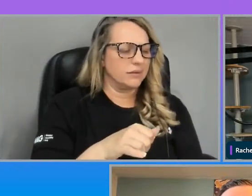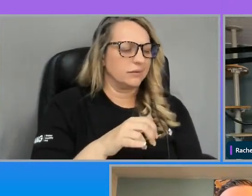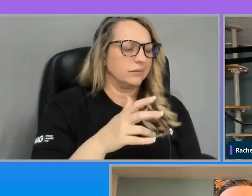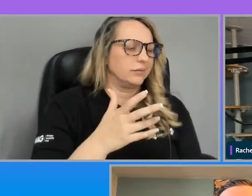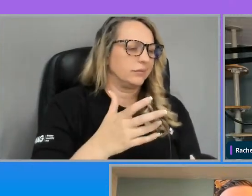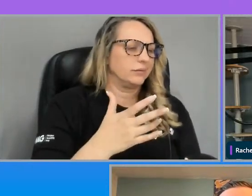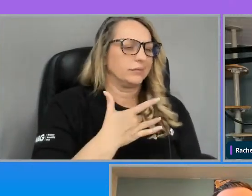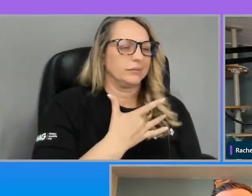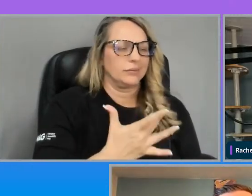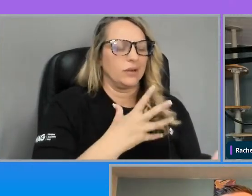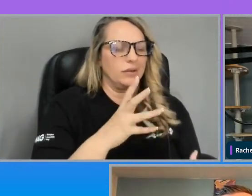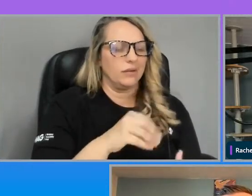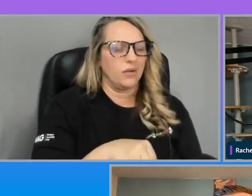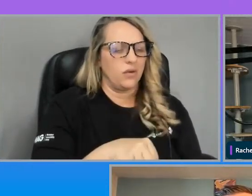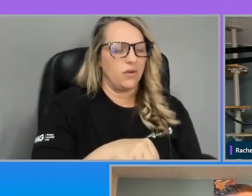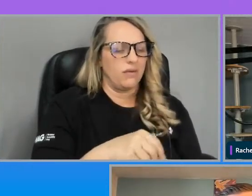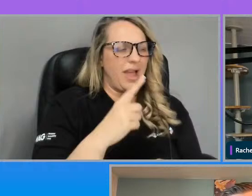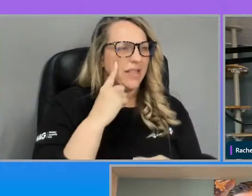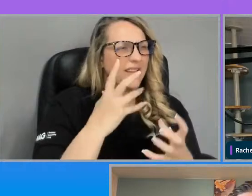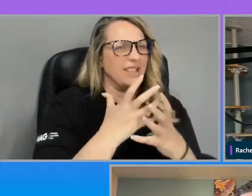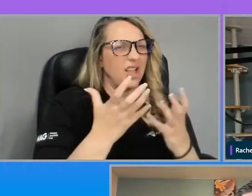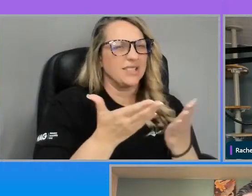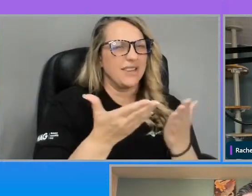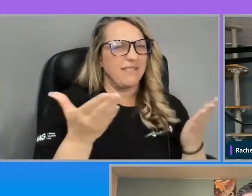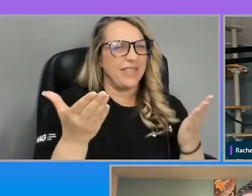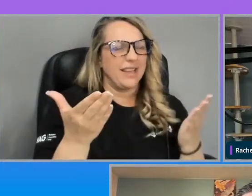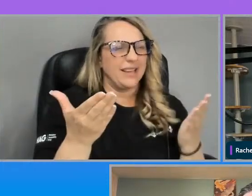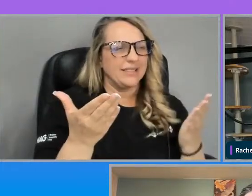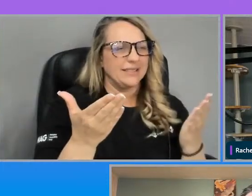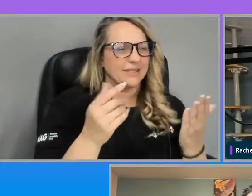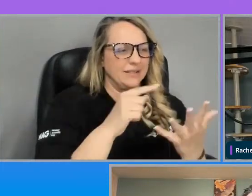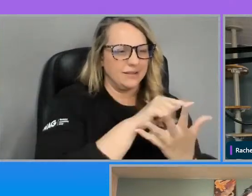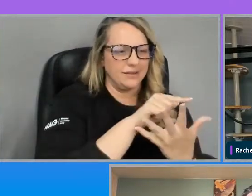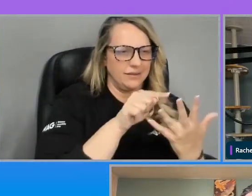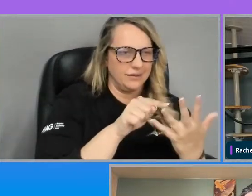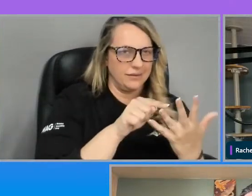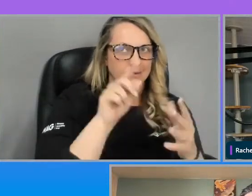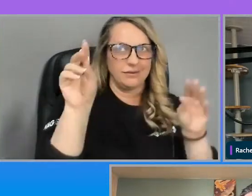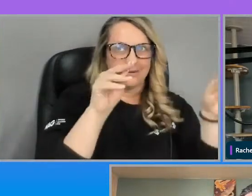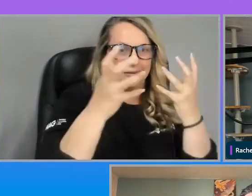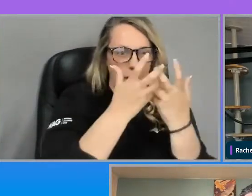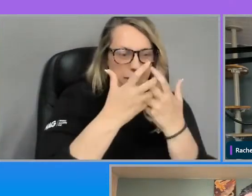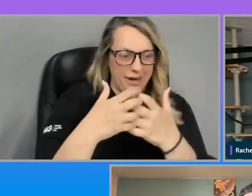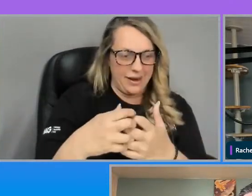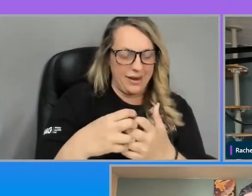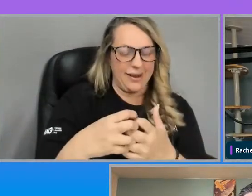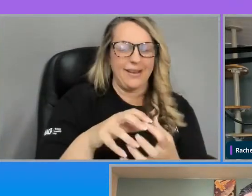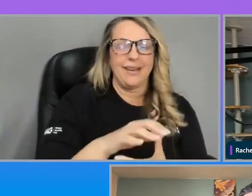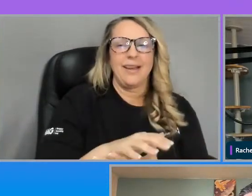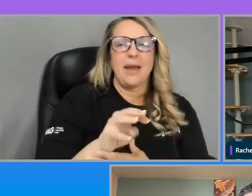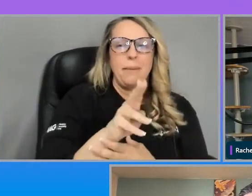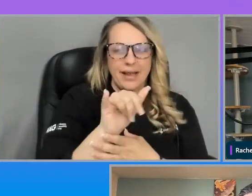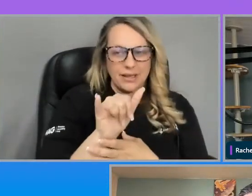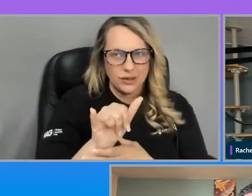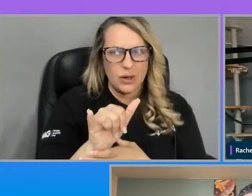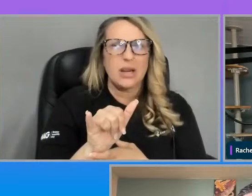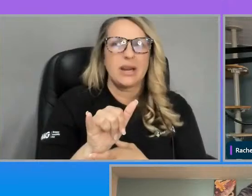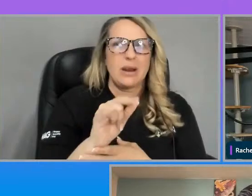involve, I think lots of things coming together. I think the masonry becoming something that